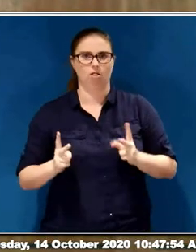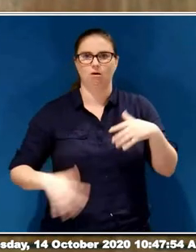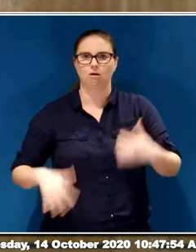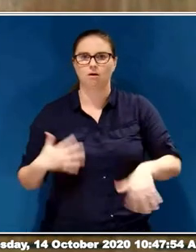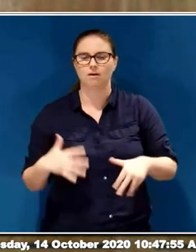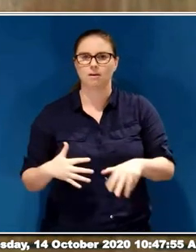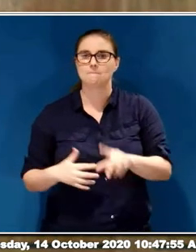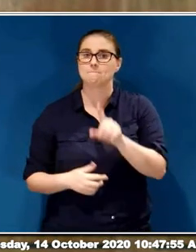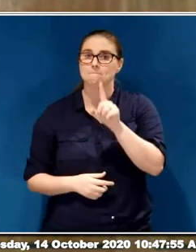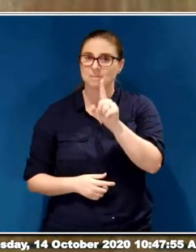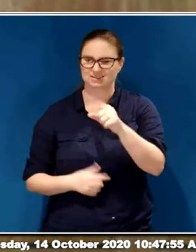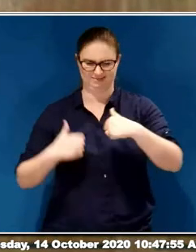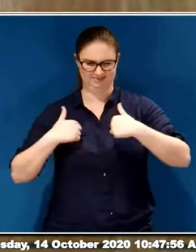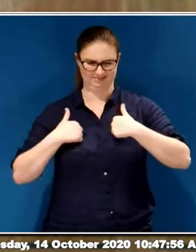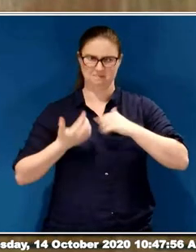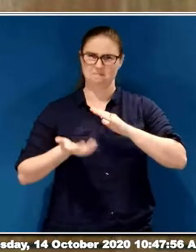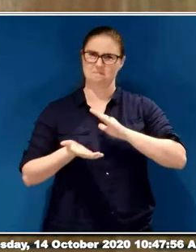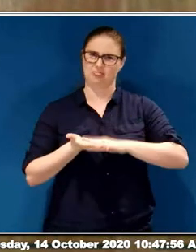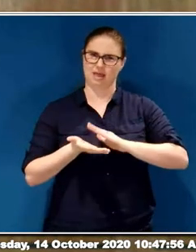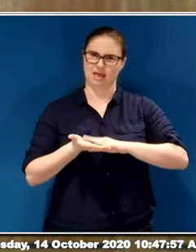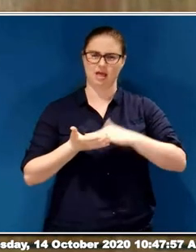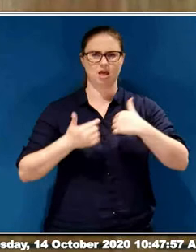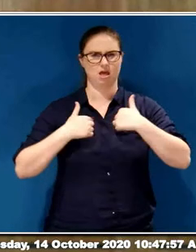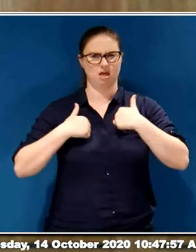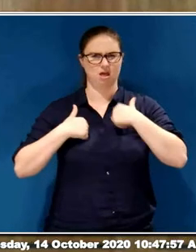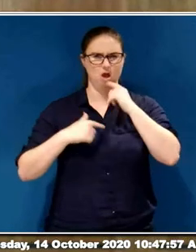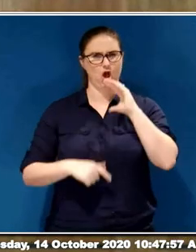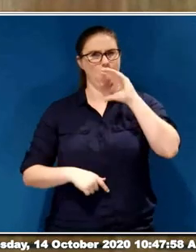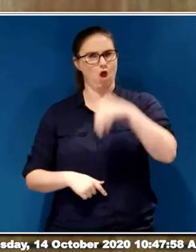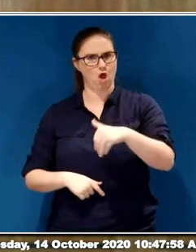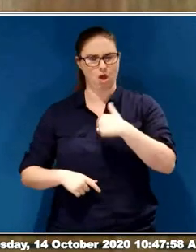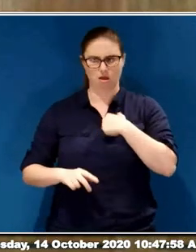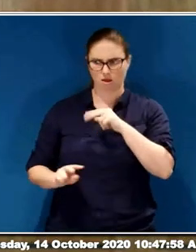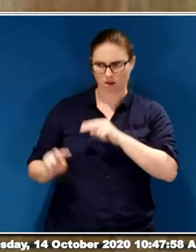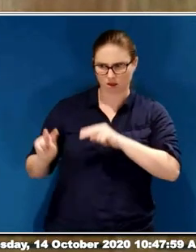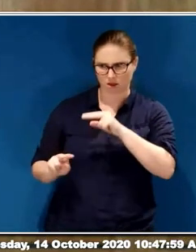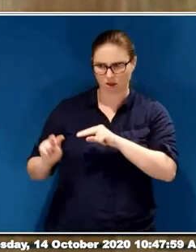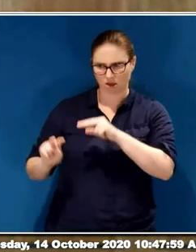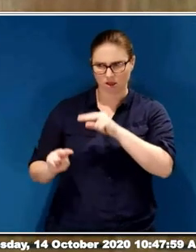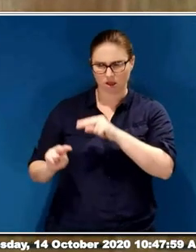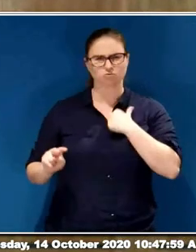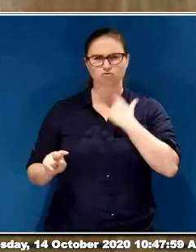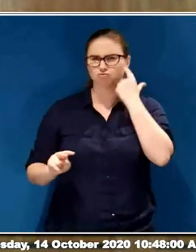at home, I try to understand what's the function of the behaviour because it's always triggered by something.